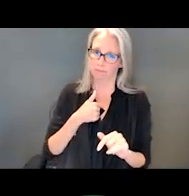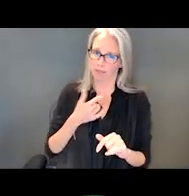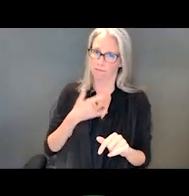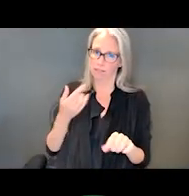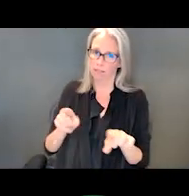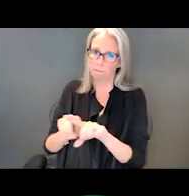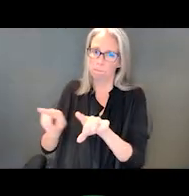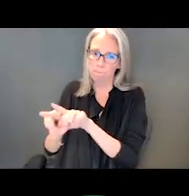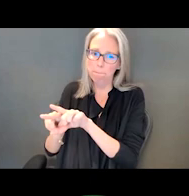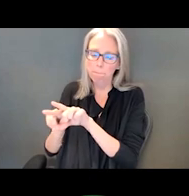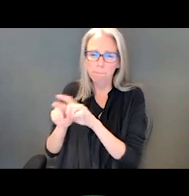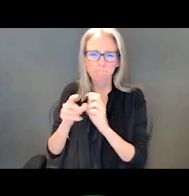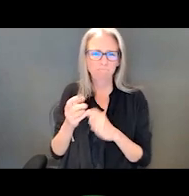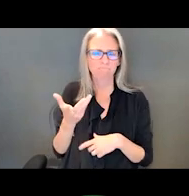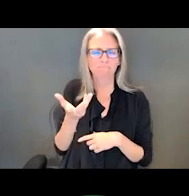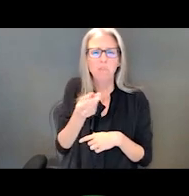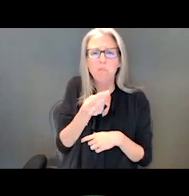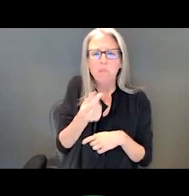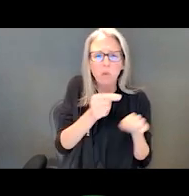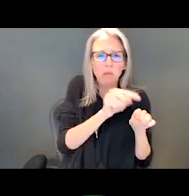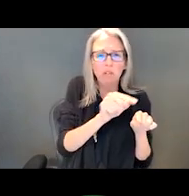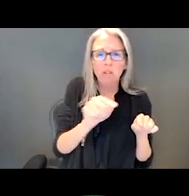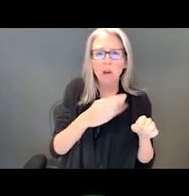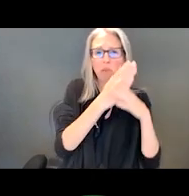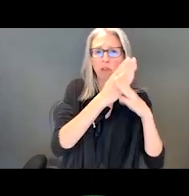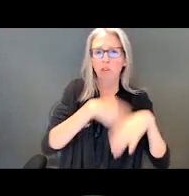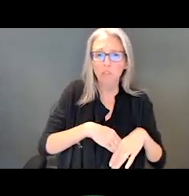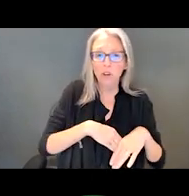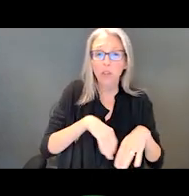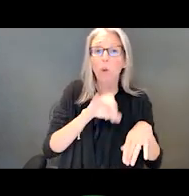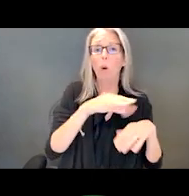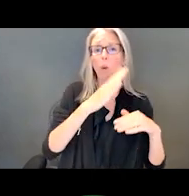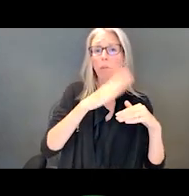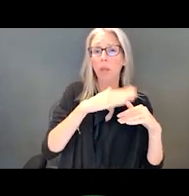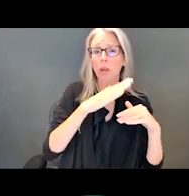for Parks to know where they're starting from and then they can make informed and meaningful